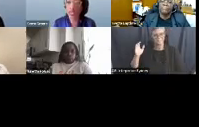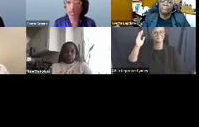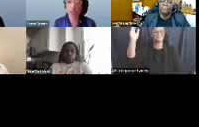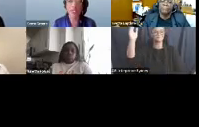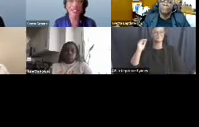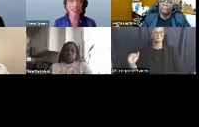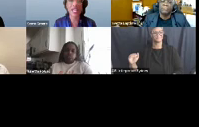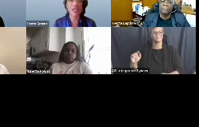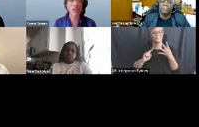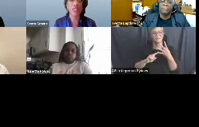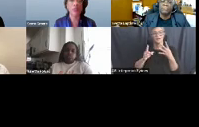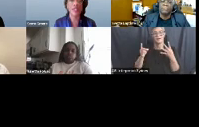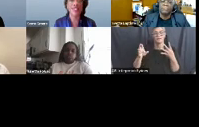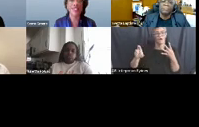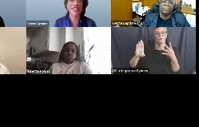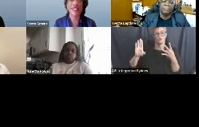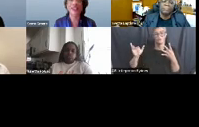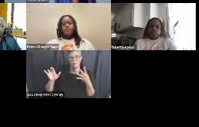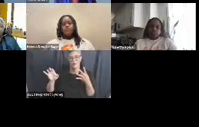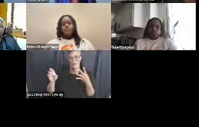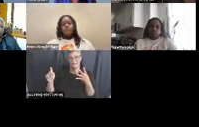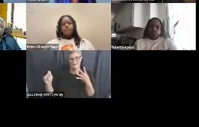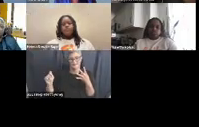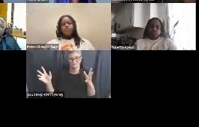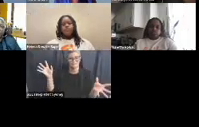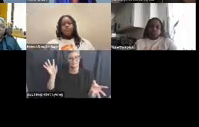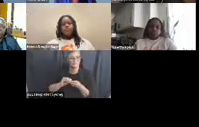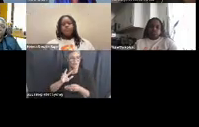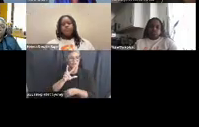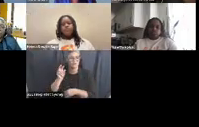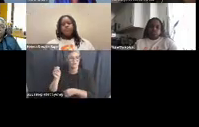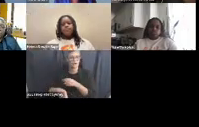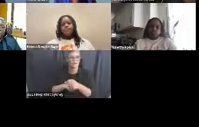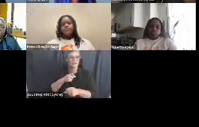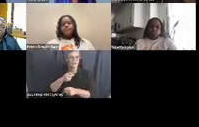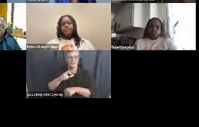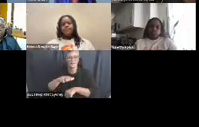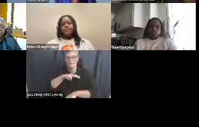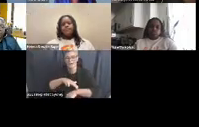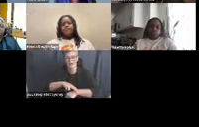30 years of national experience creating culturally competent policies, programs,